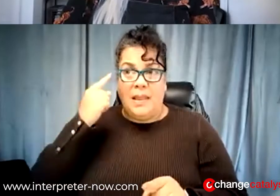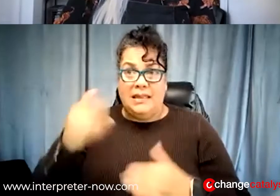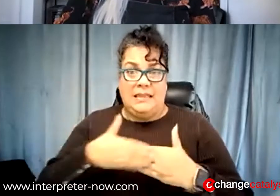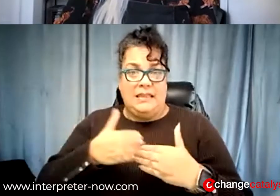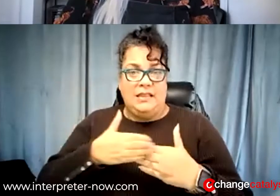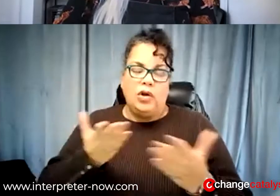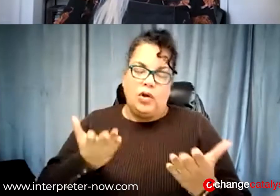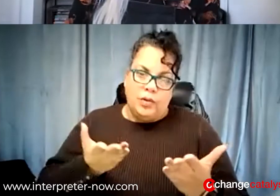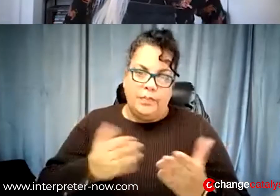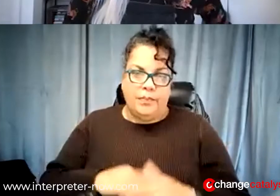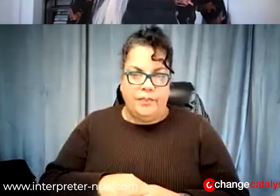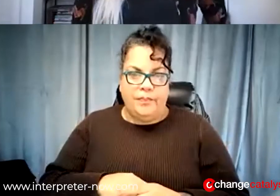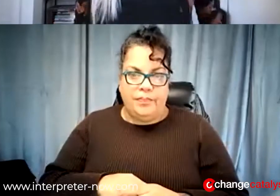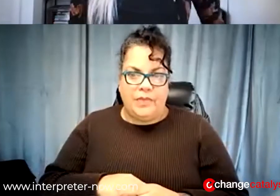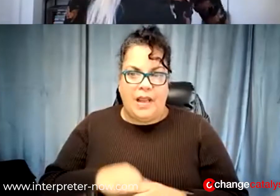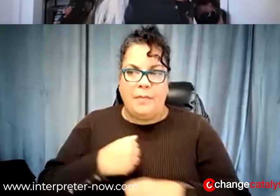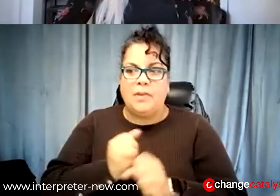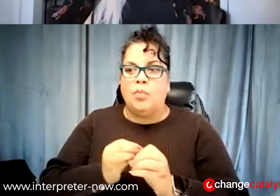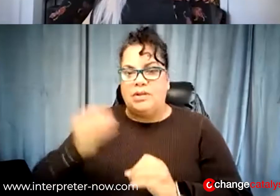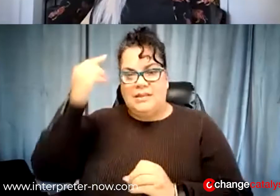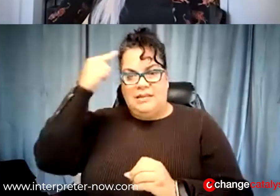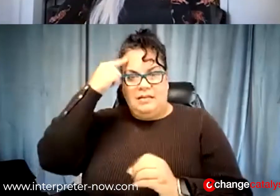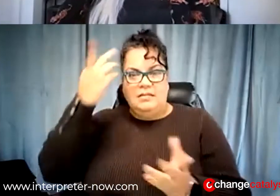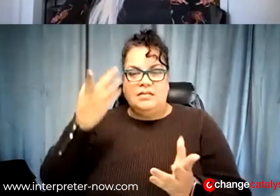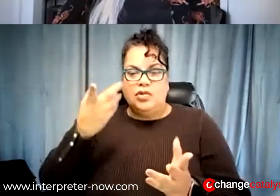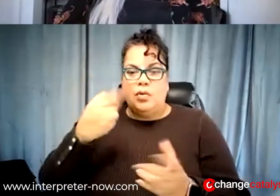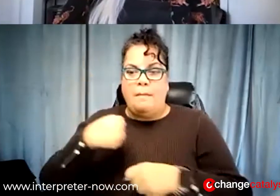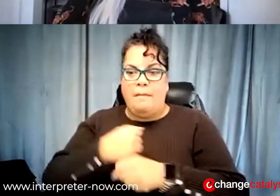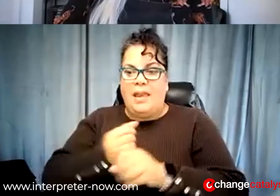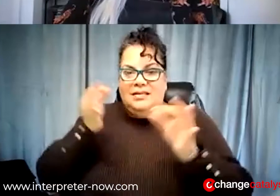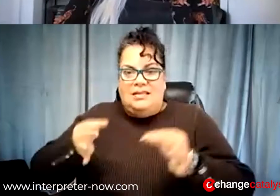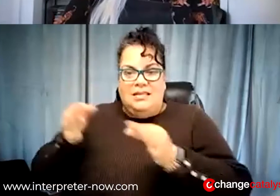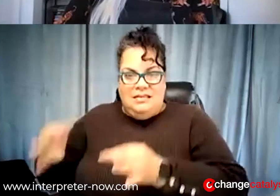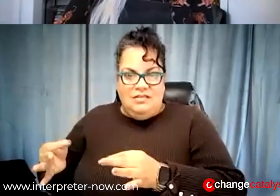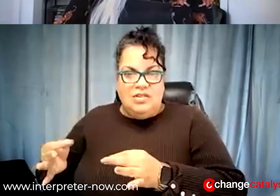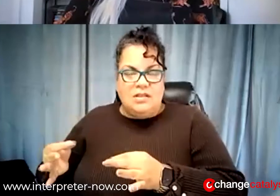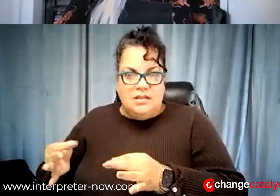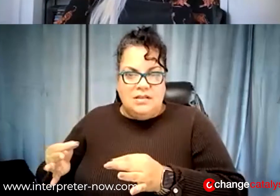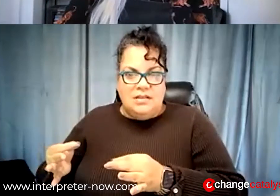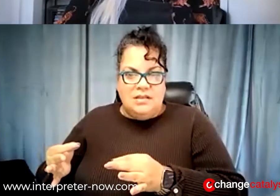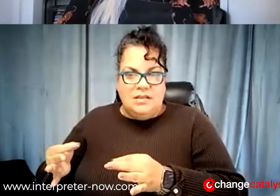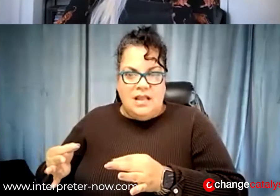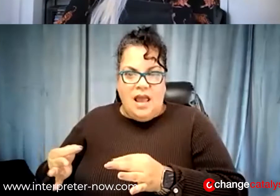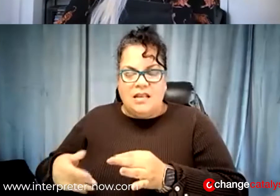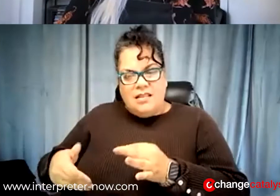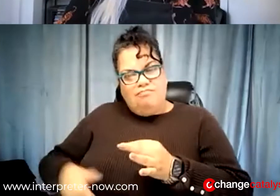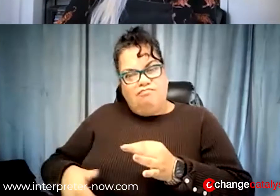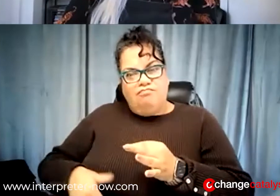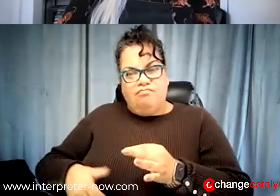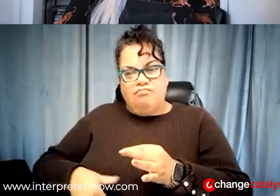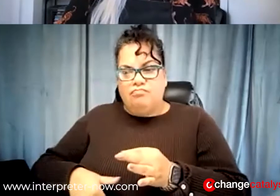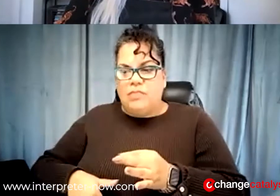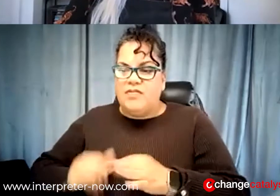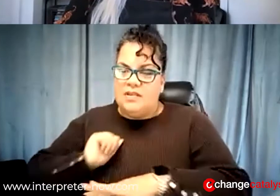It just makes so much more sense to be making decisions inherently based on creating a space